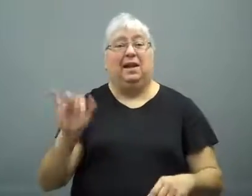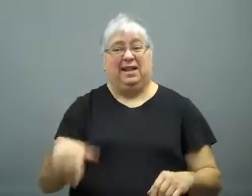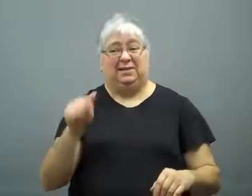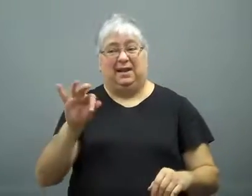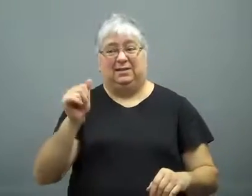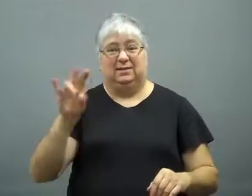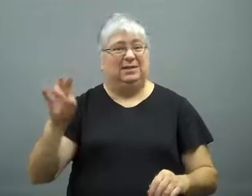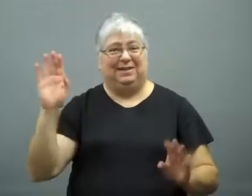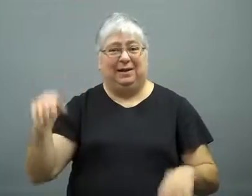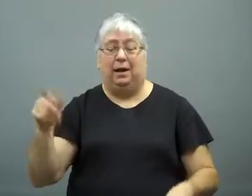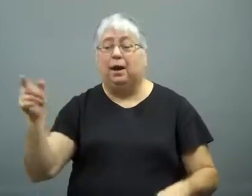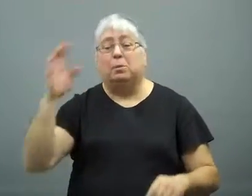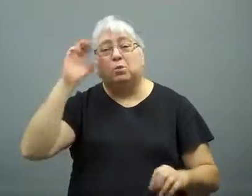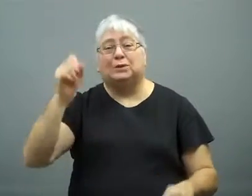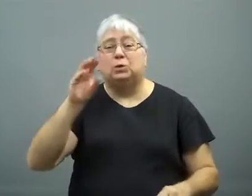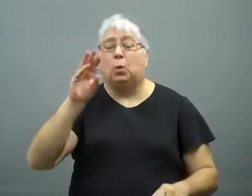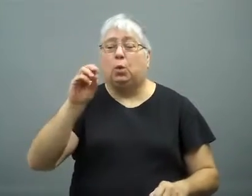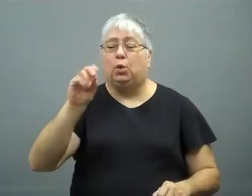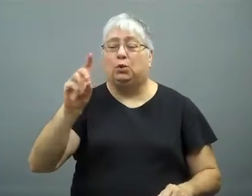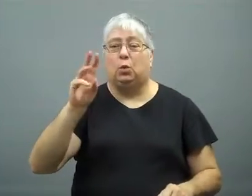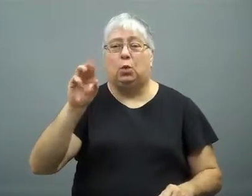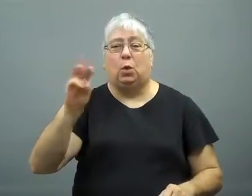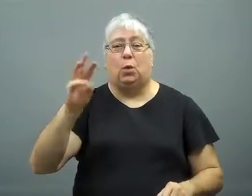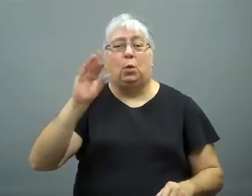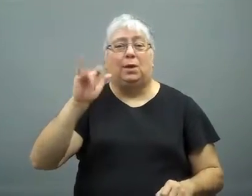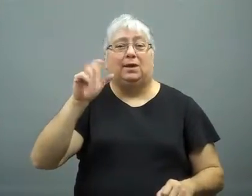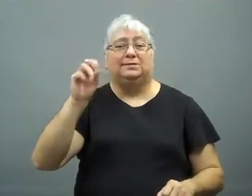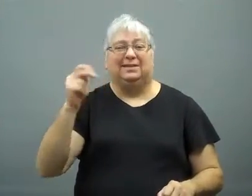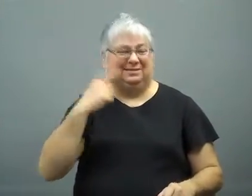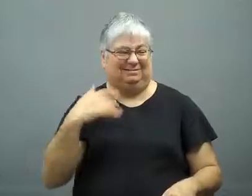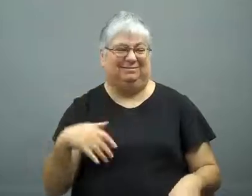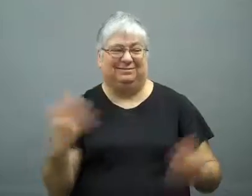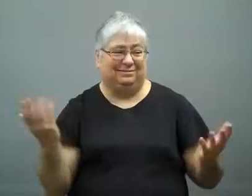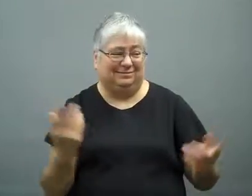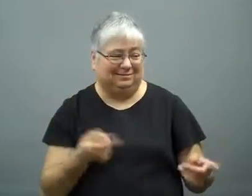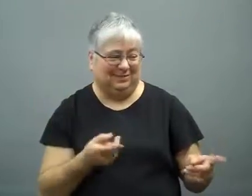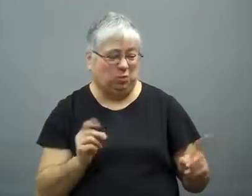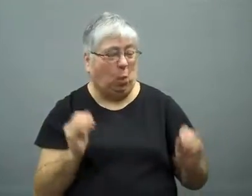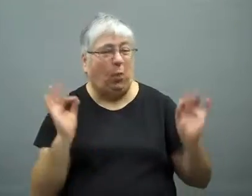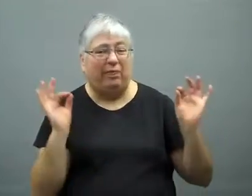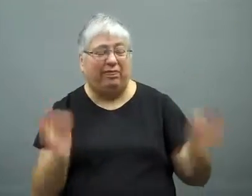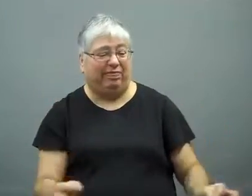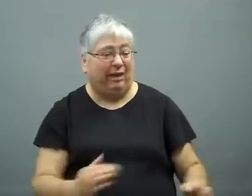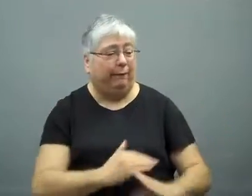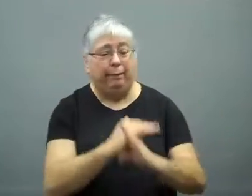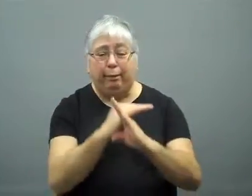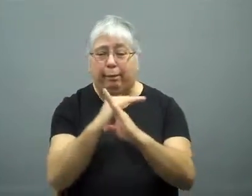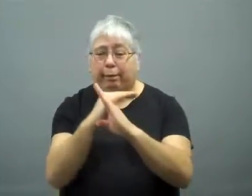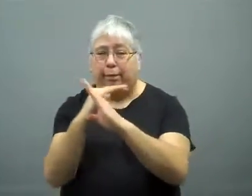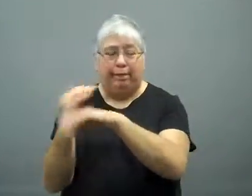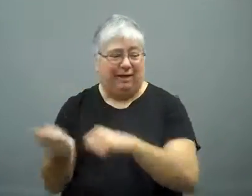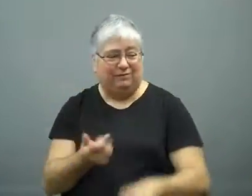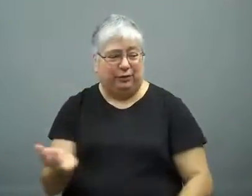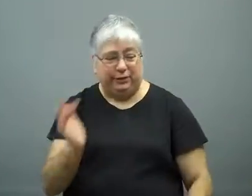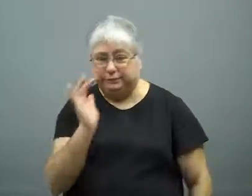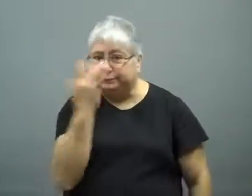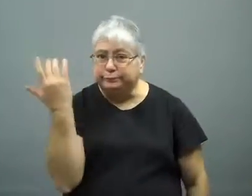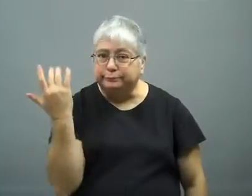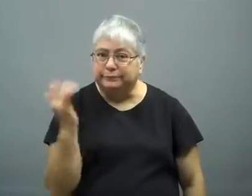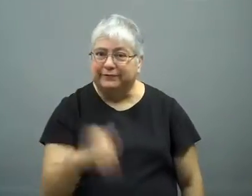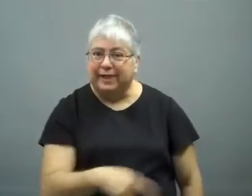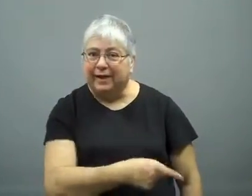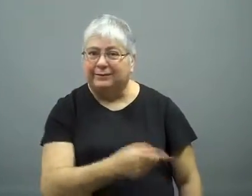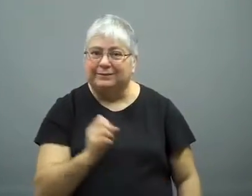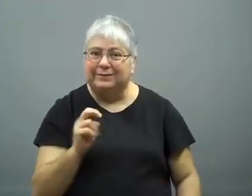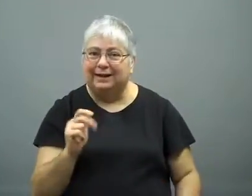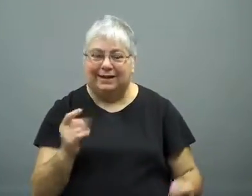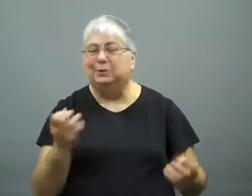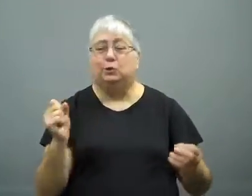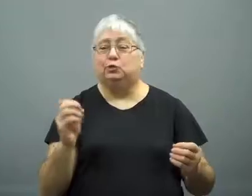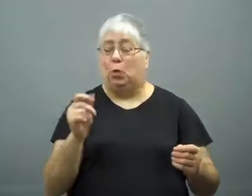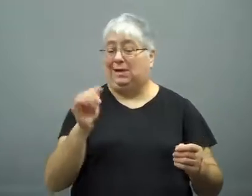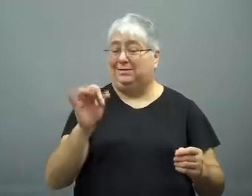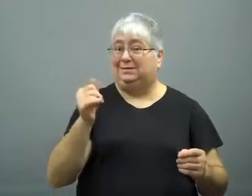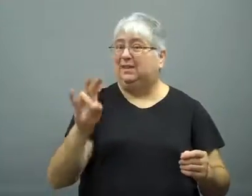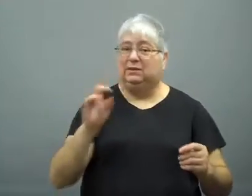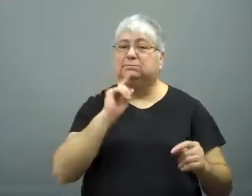As a result, then President Woodrow Wilson called it a do-nothing Senate.